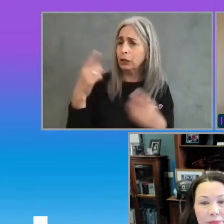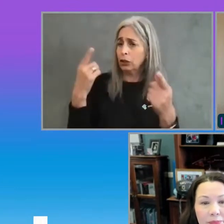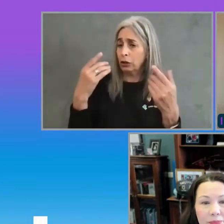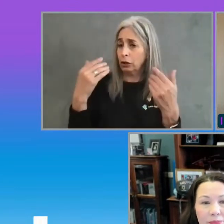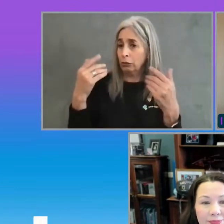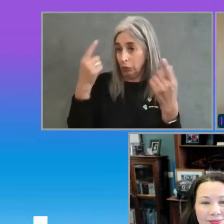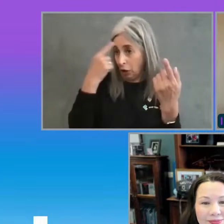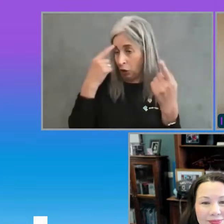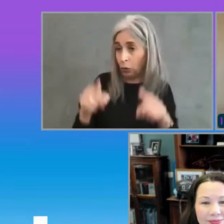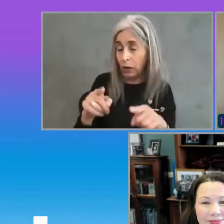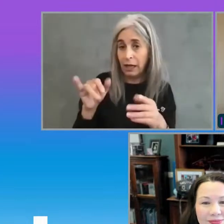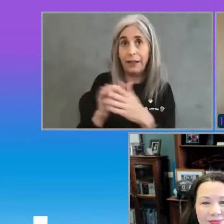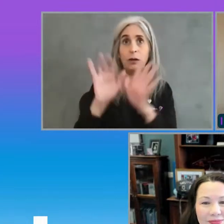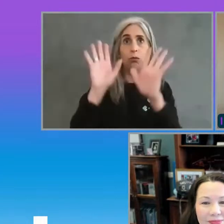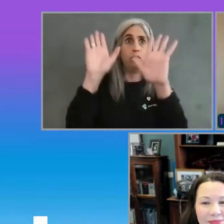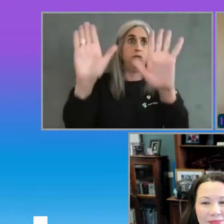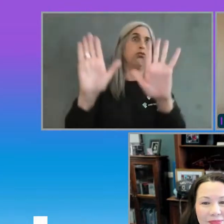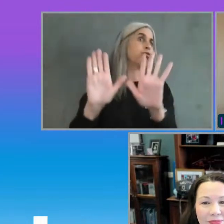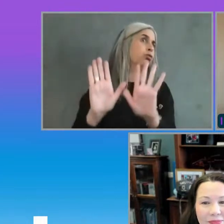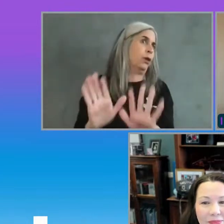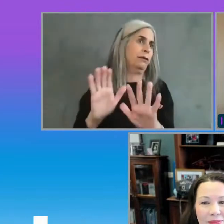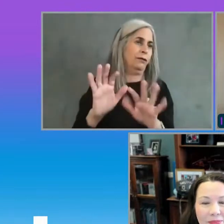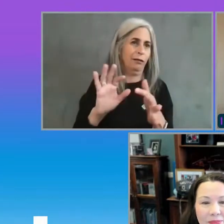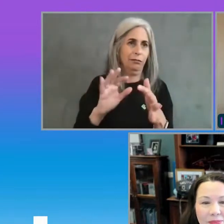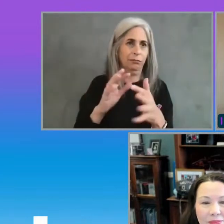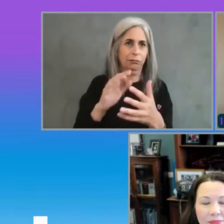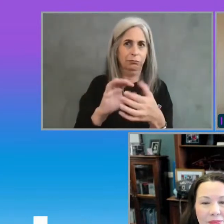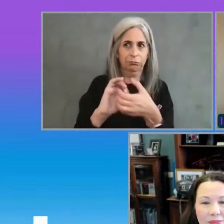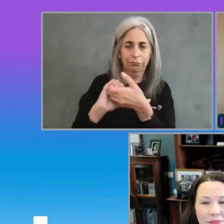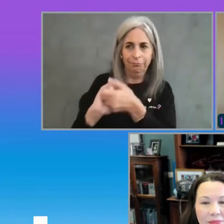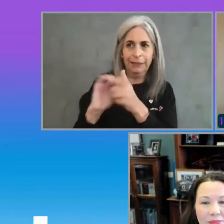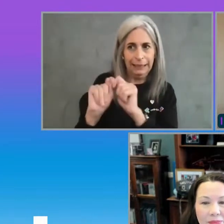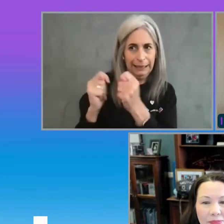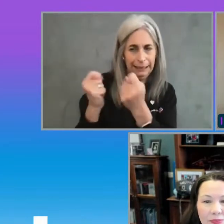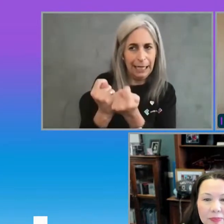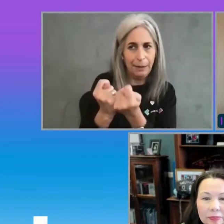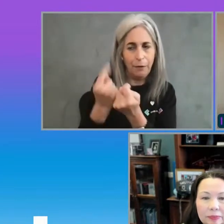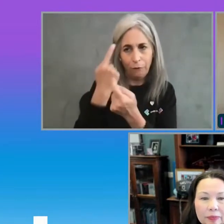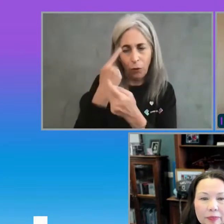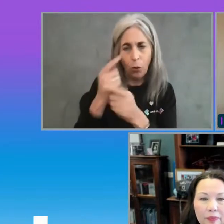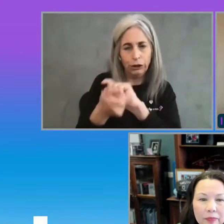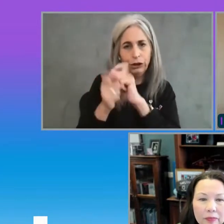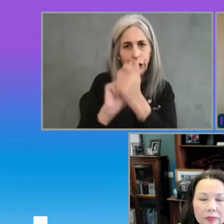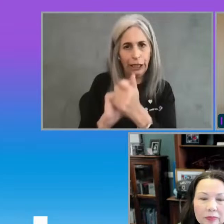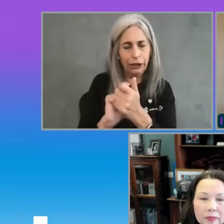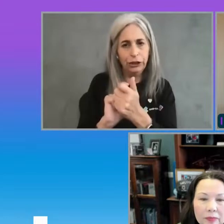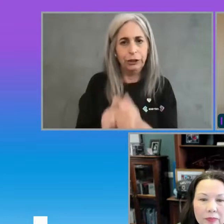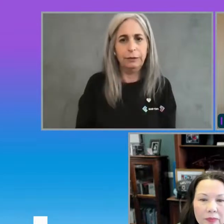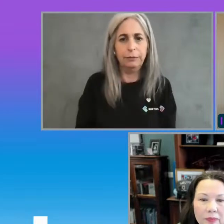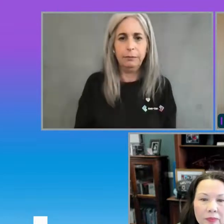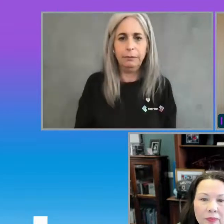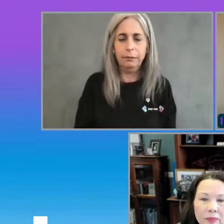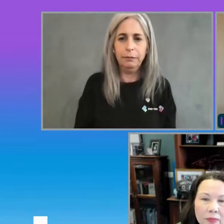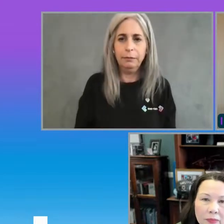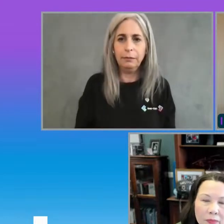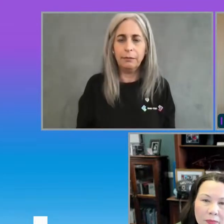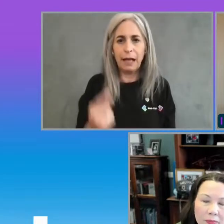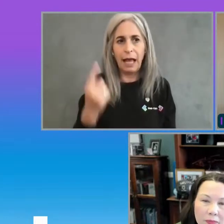a dynamite combination to get